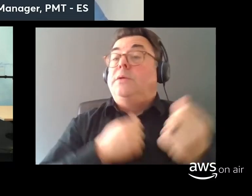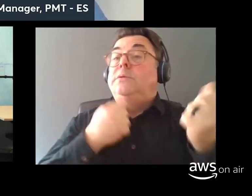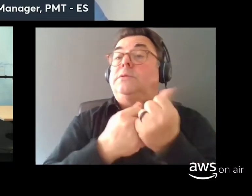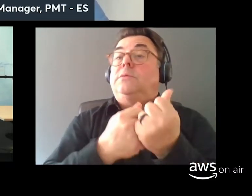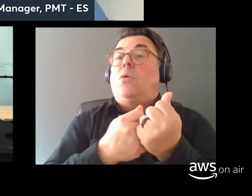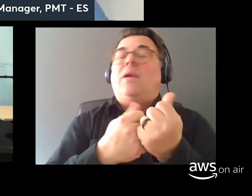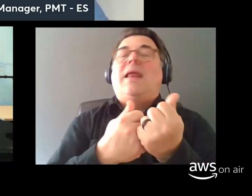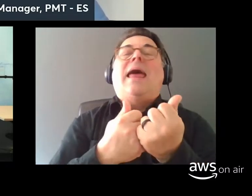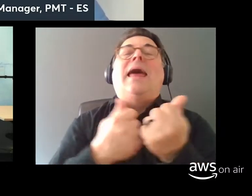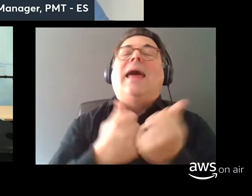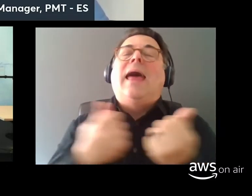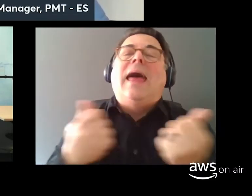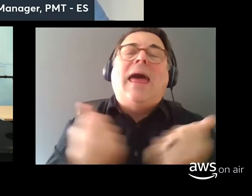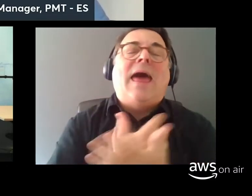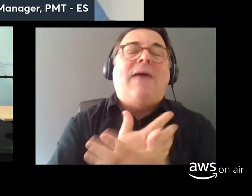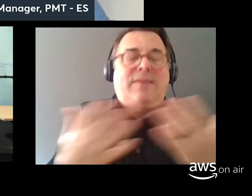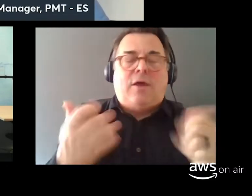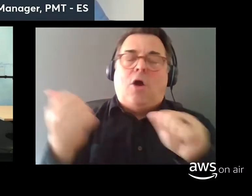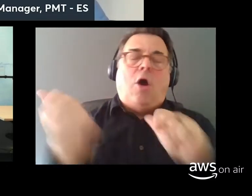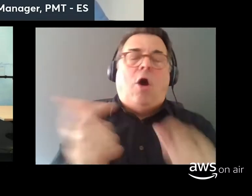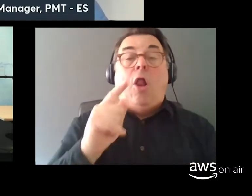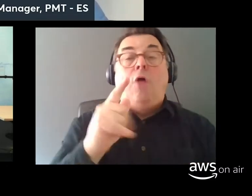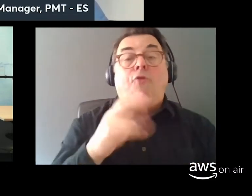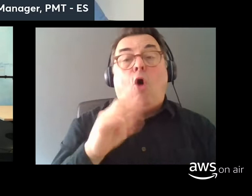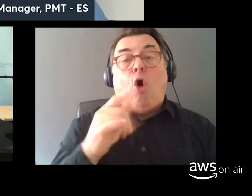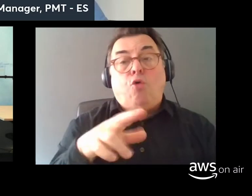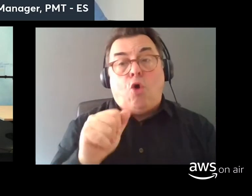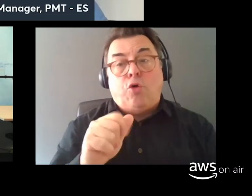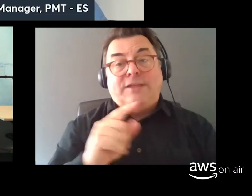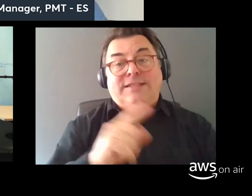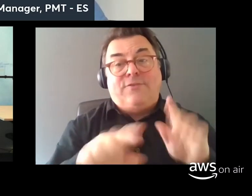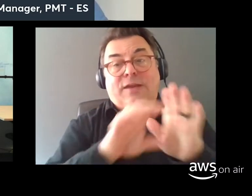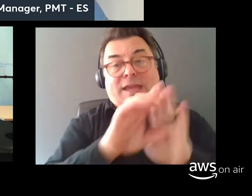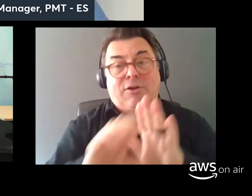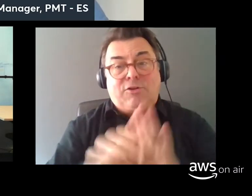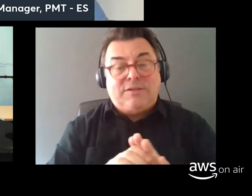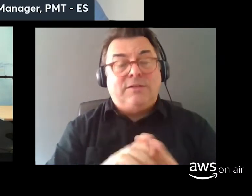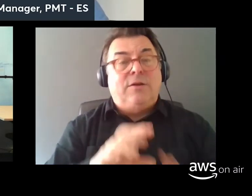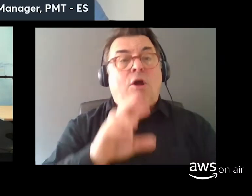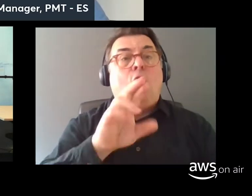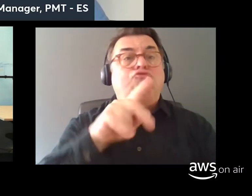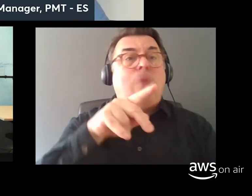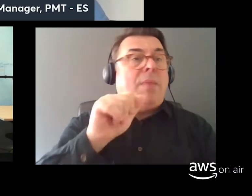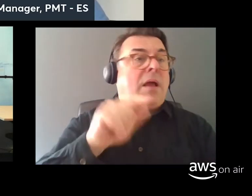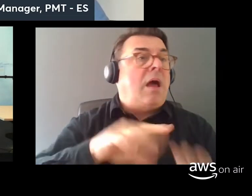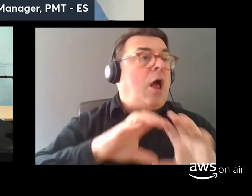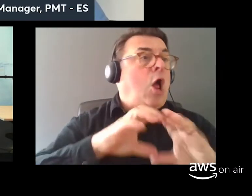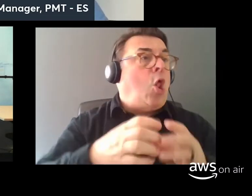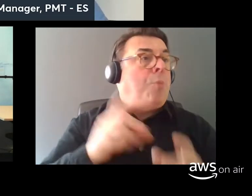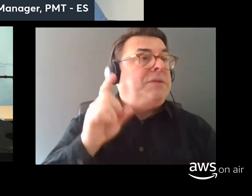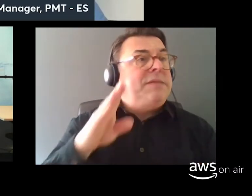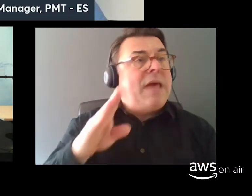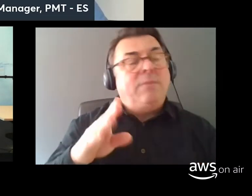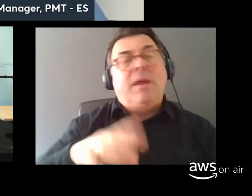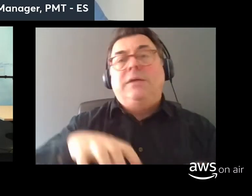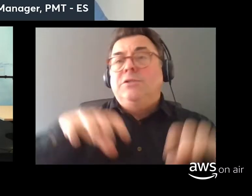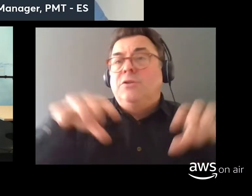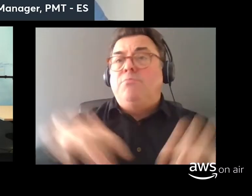of Aurora's features. So we talk about Read Replicas, Global Database, performance insights, RDS Proxy,